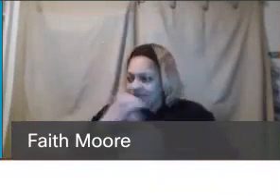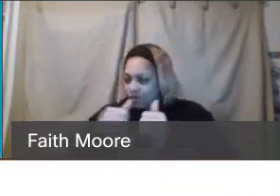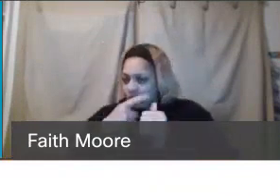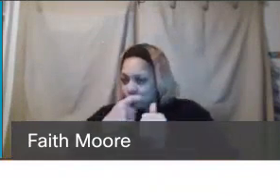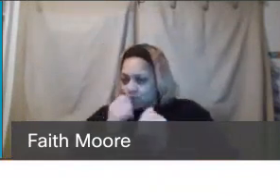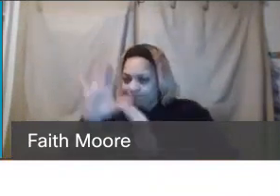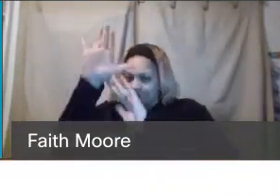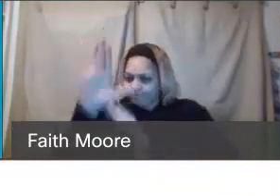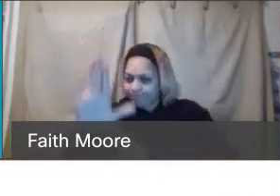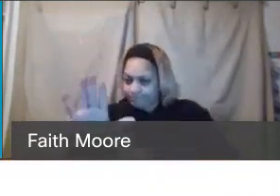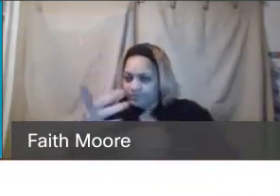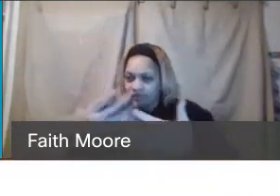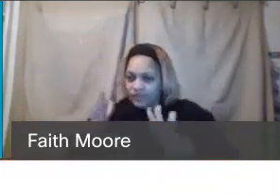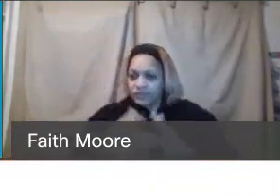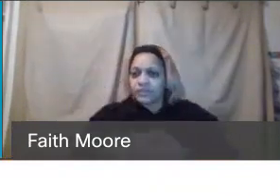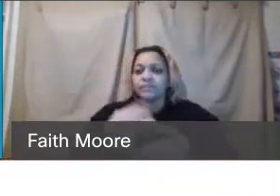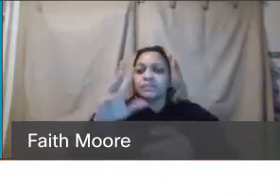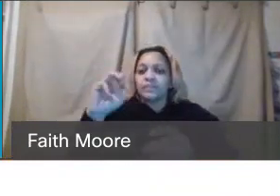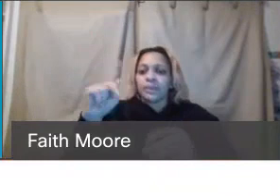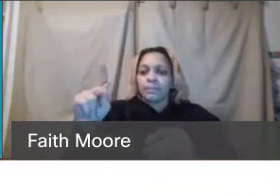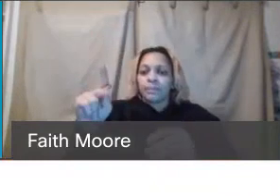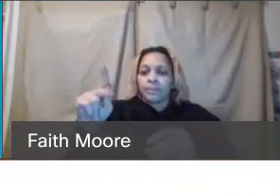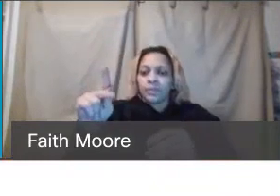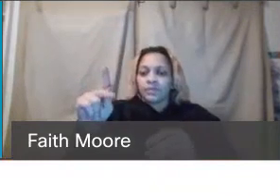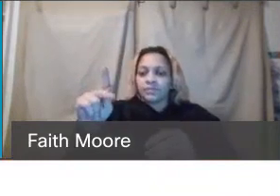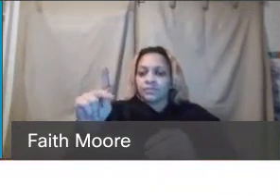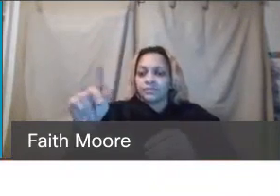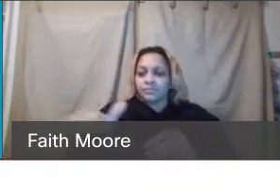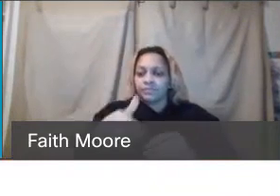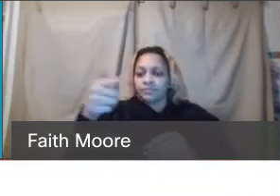Mark, maybe we can move to mark now, just moving down the participant.